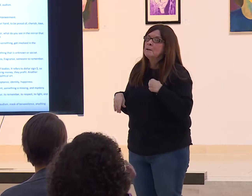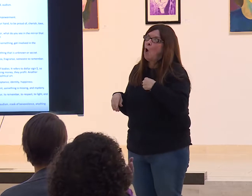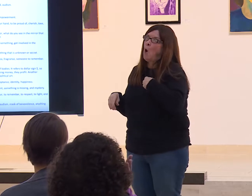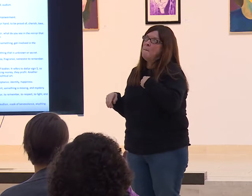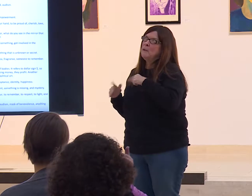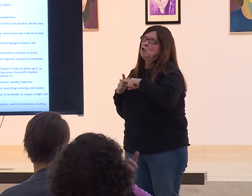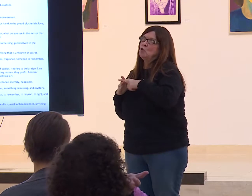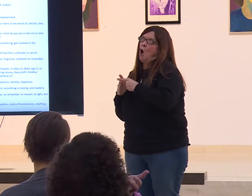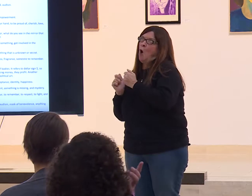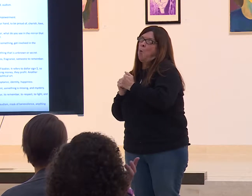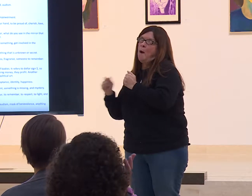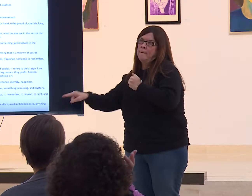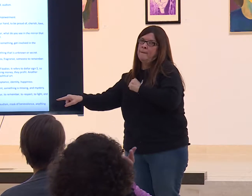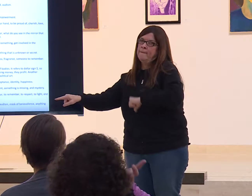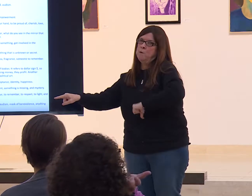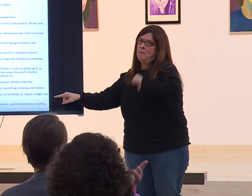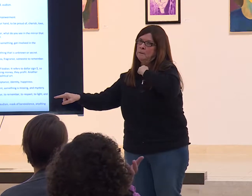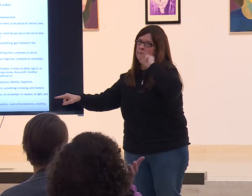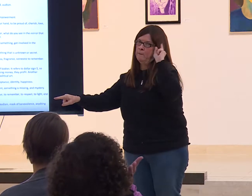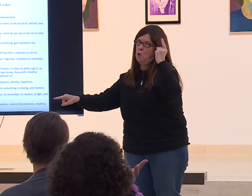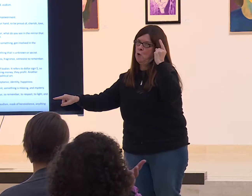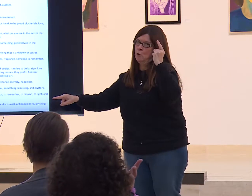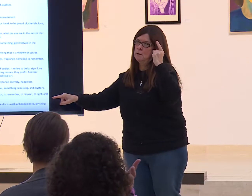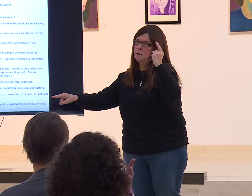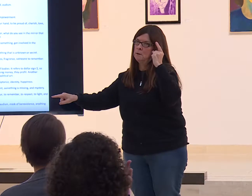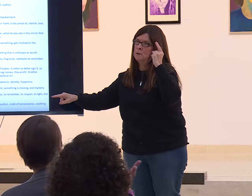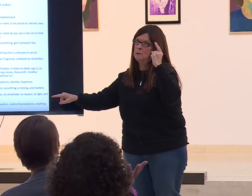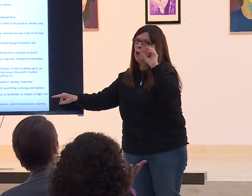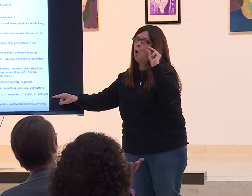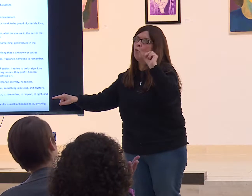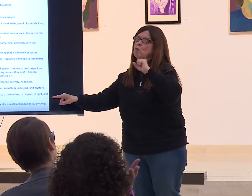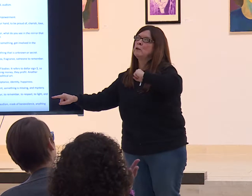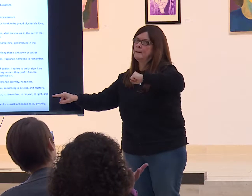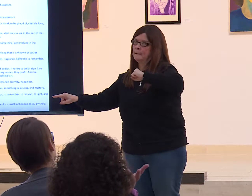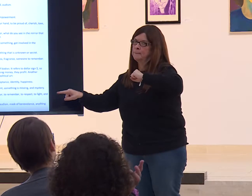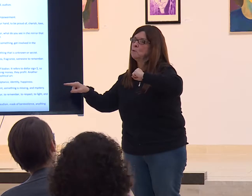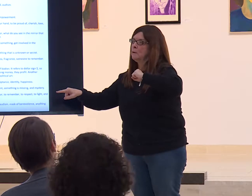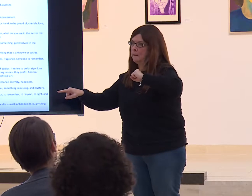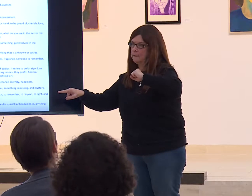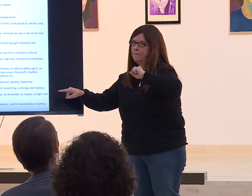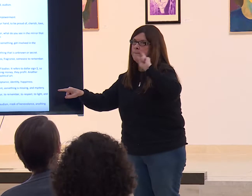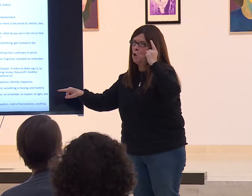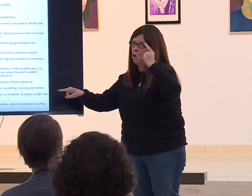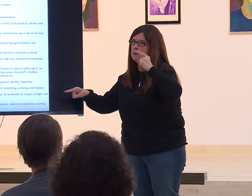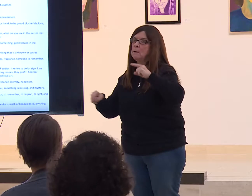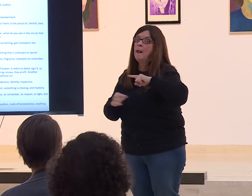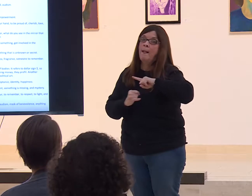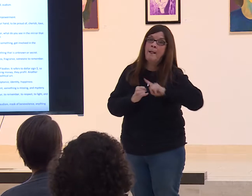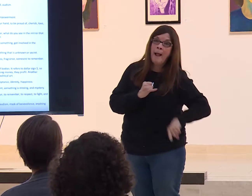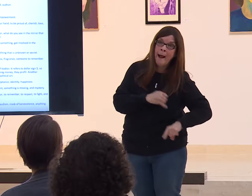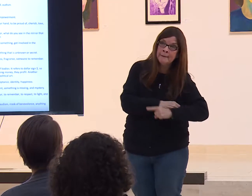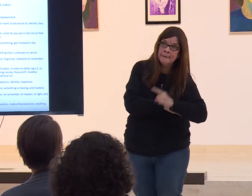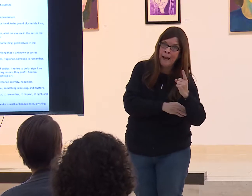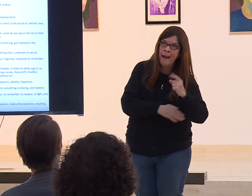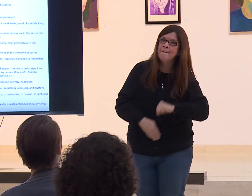in the jar, and I chose them out of there. Decided that we should start with resistance.